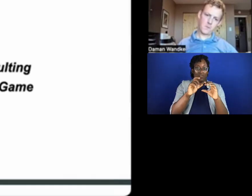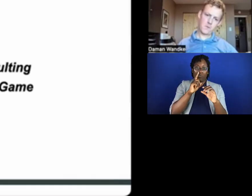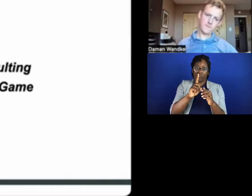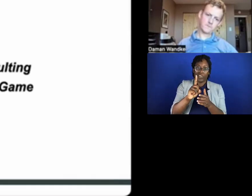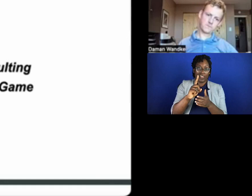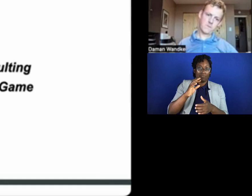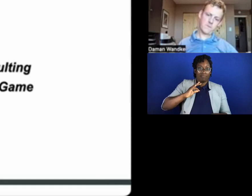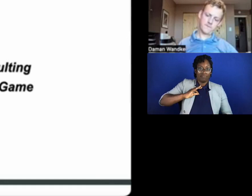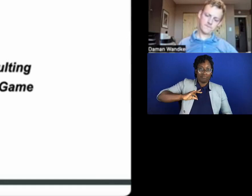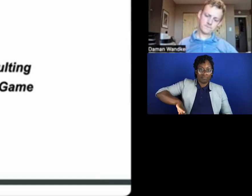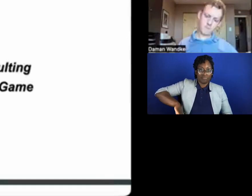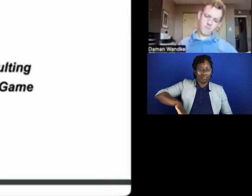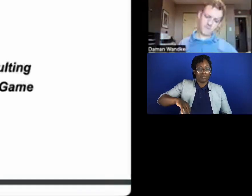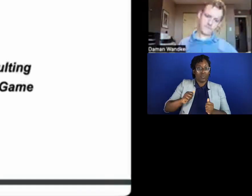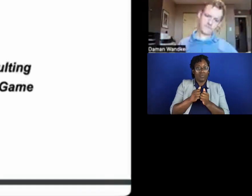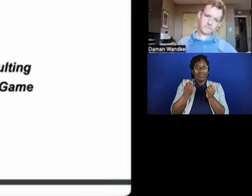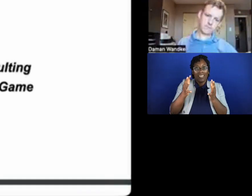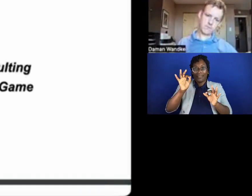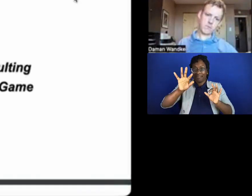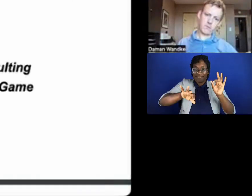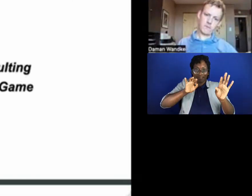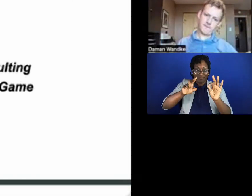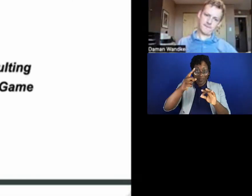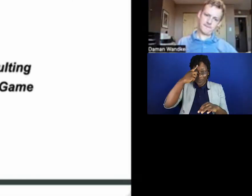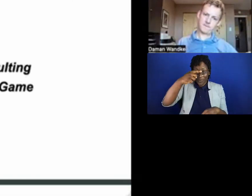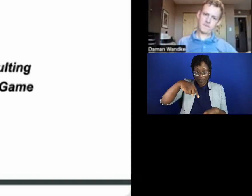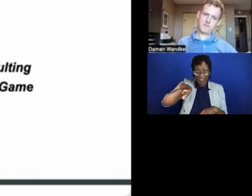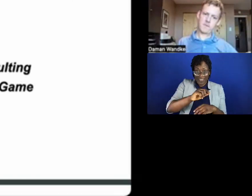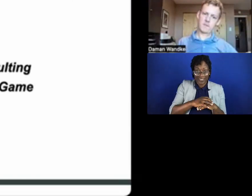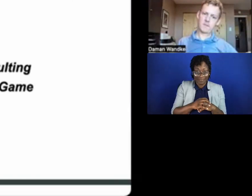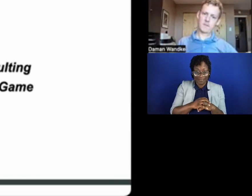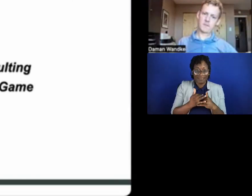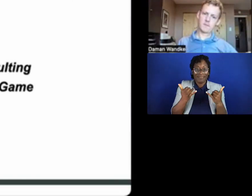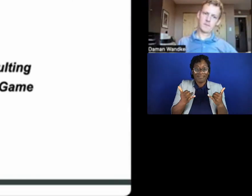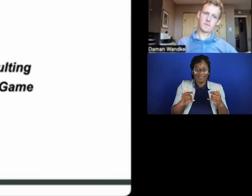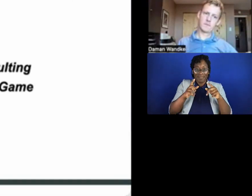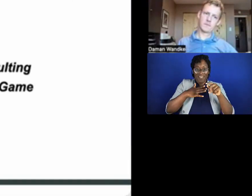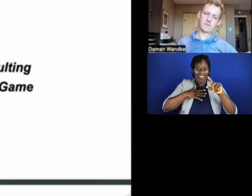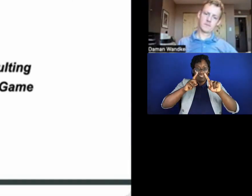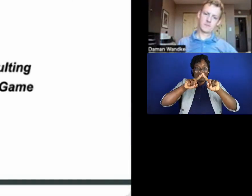entrepreneurship. I’m going to go ahead and stop sharing my